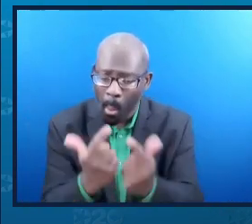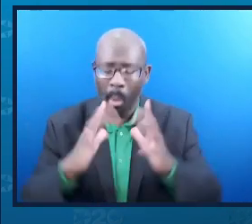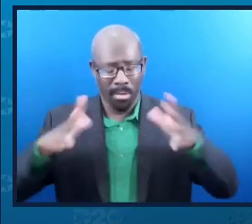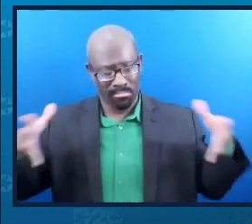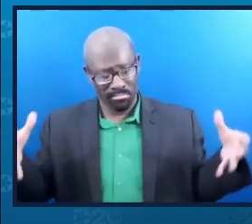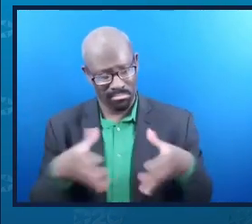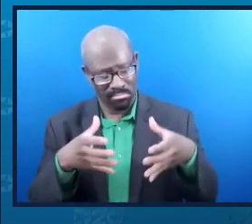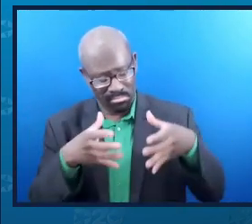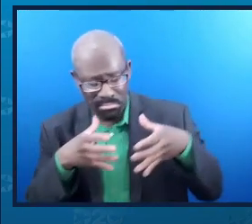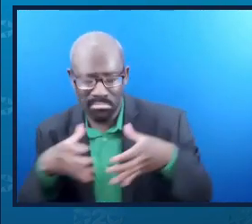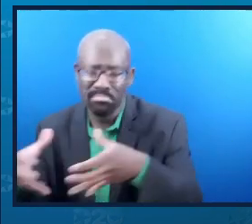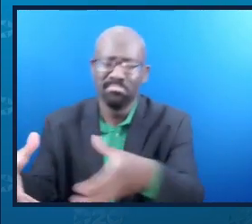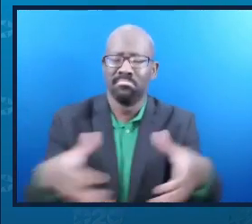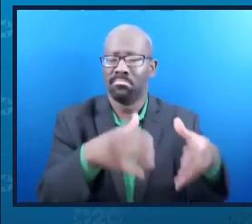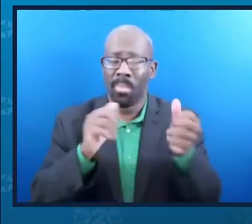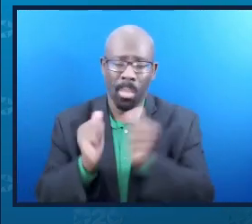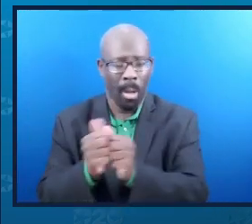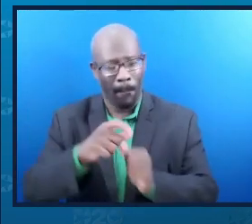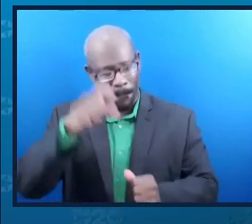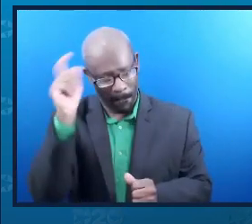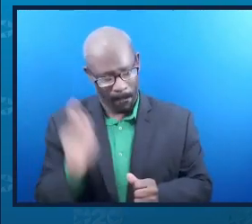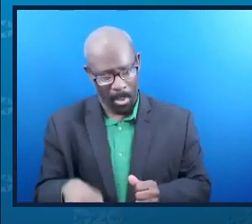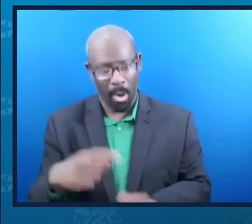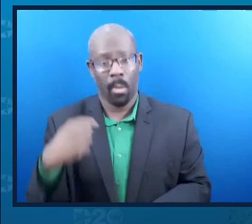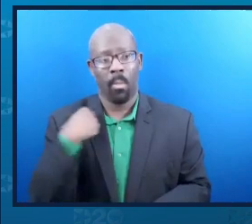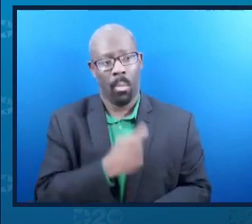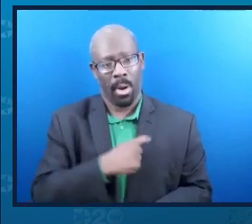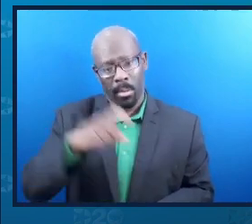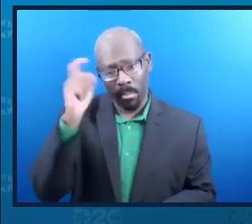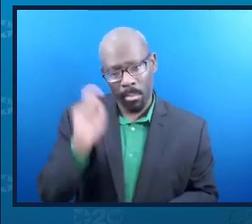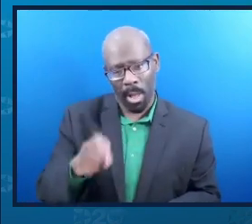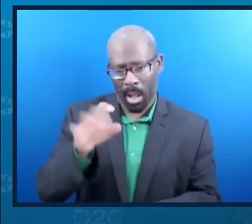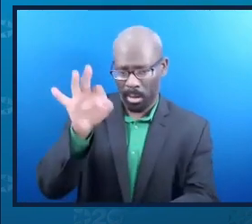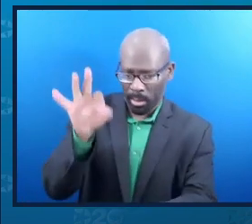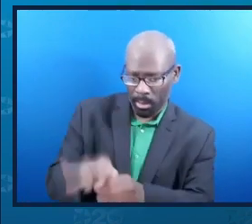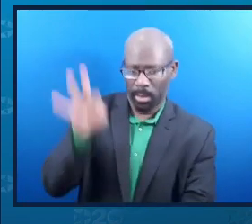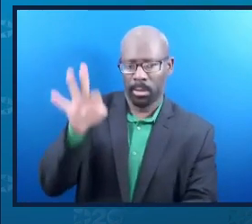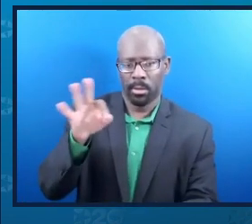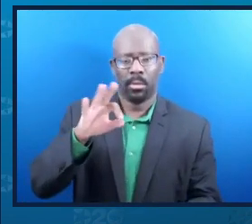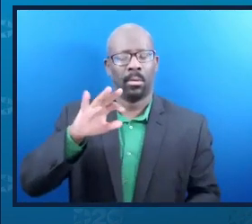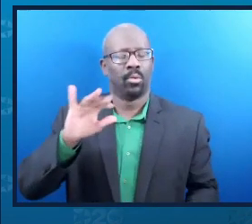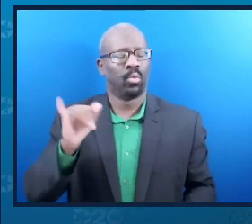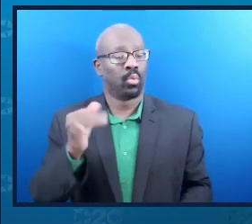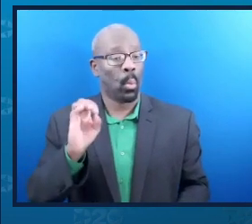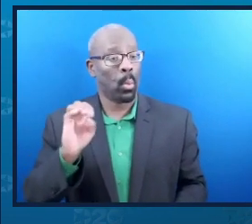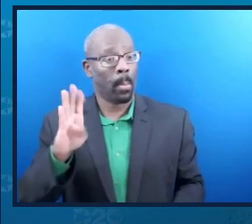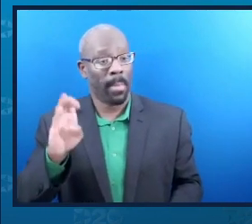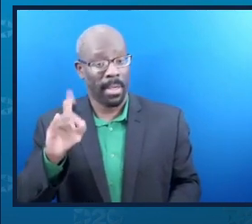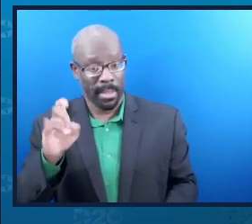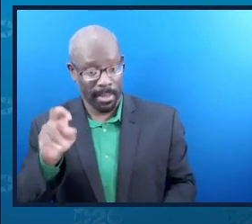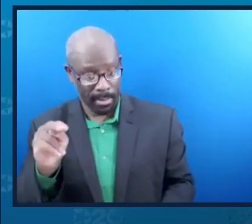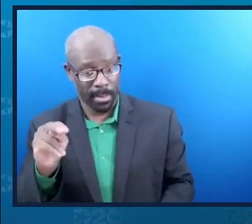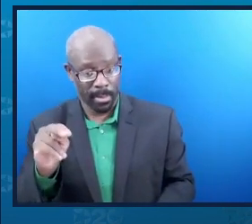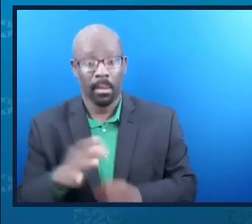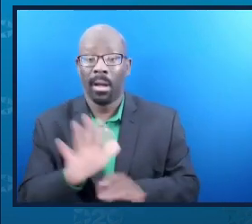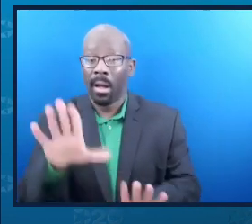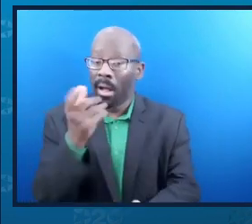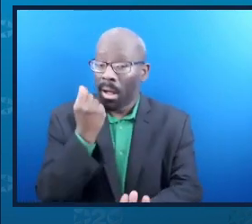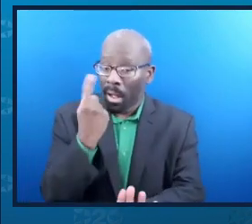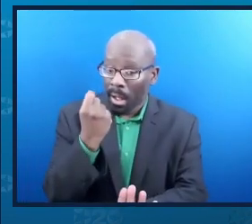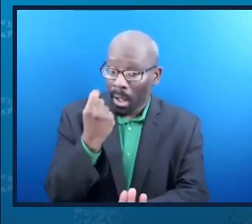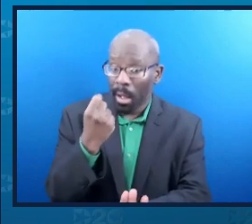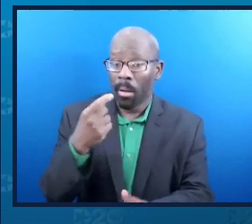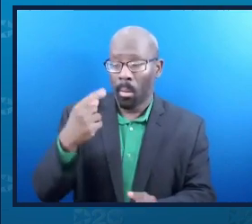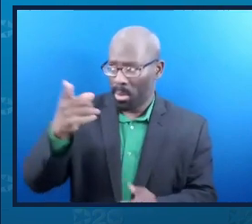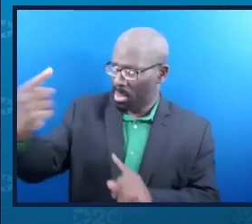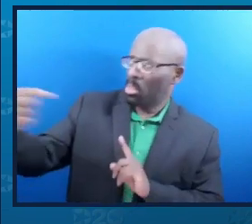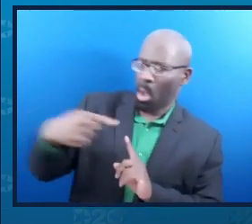WANT.